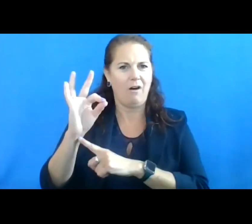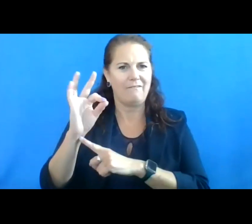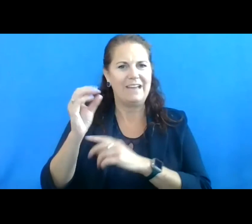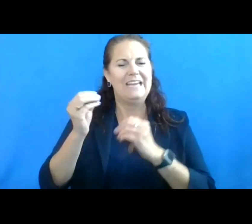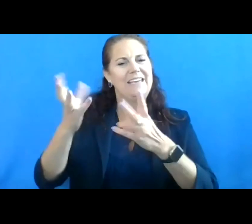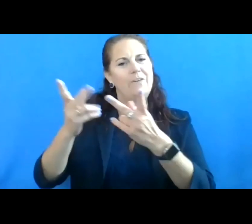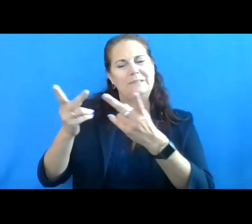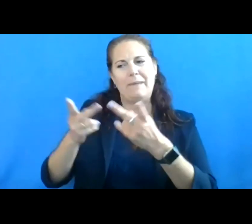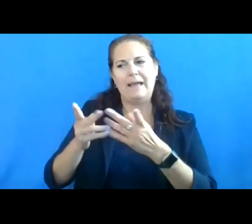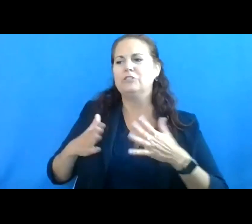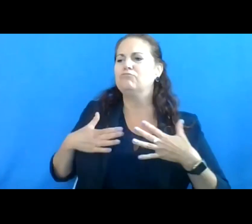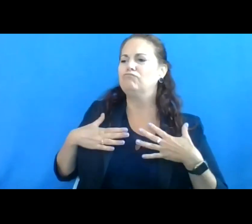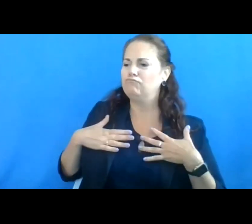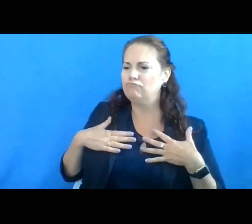be there to listen.